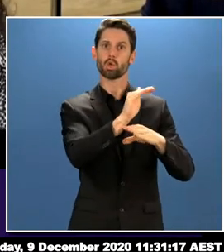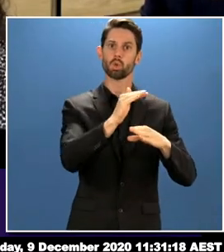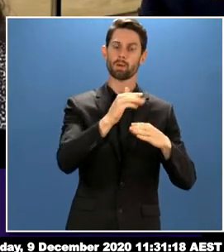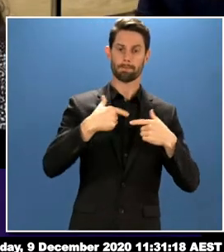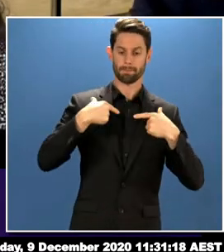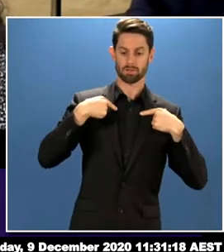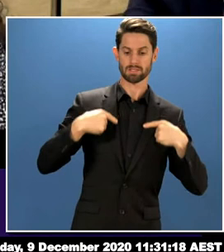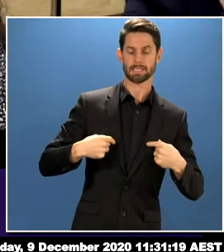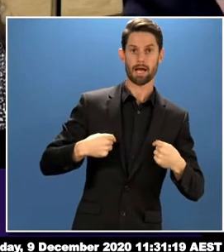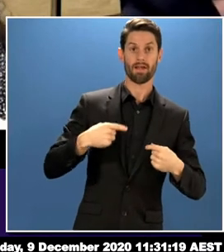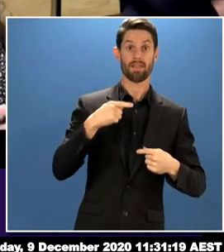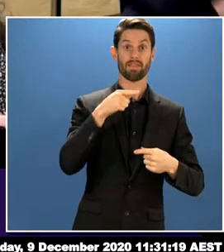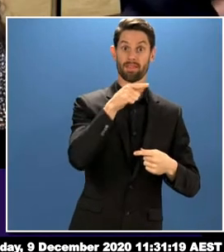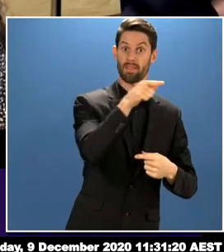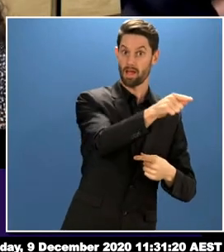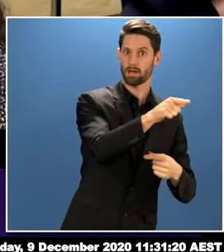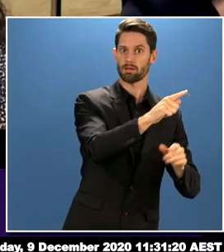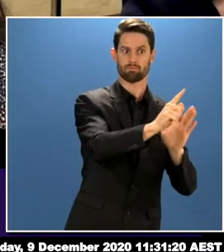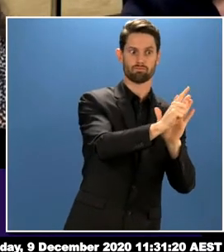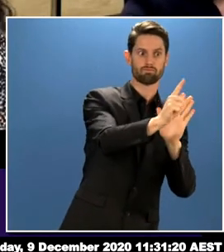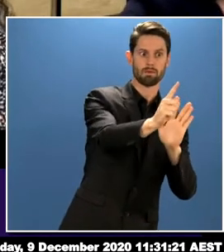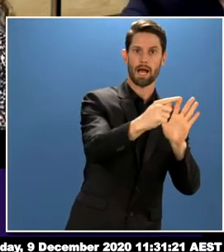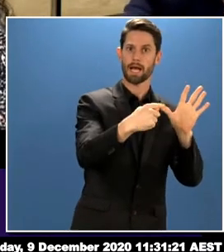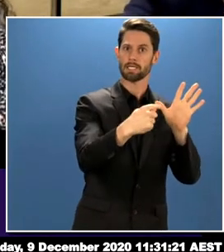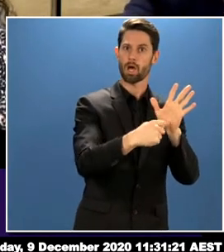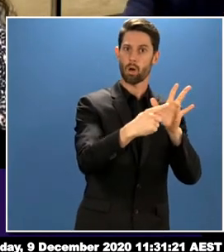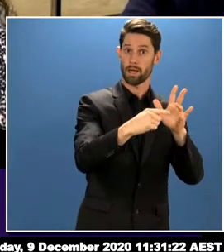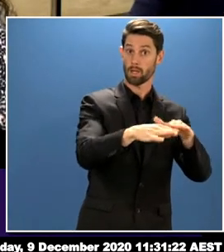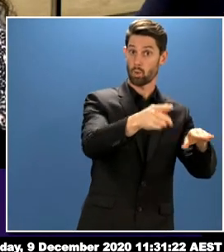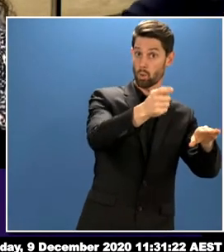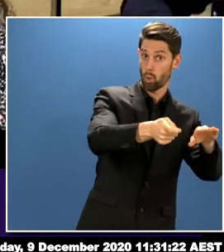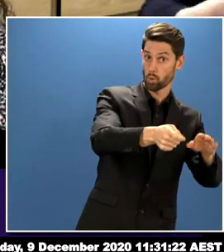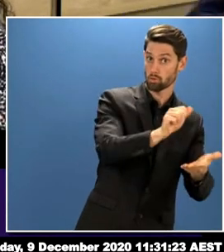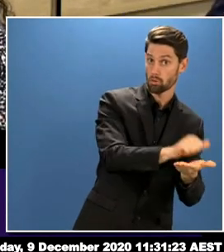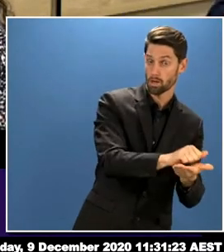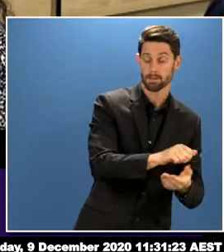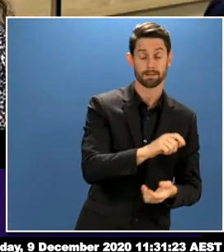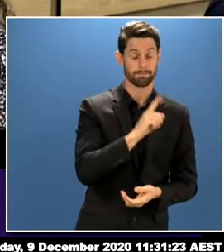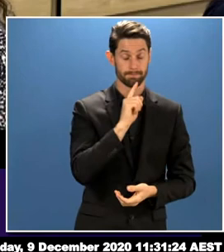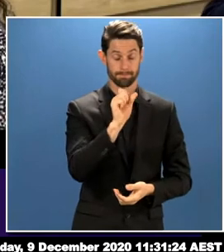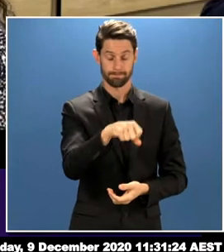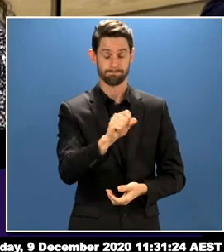Yes, who might be running cases for the ATO? That's correct.